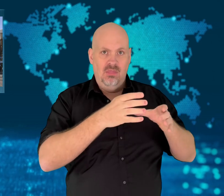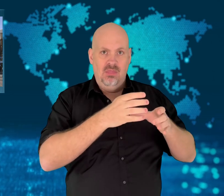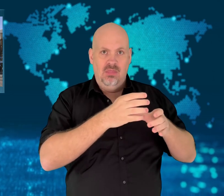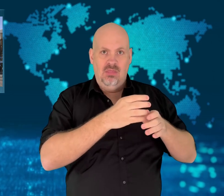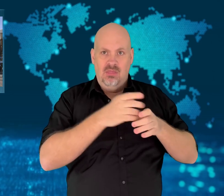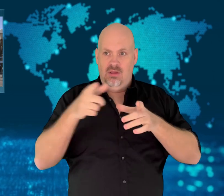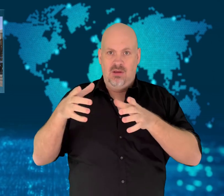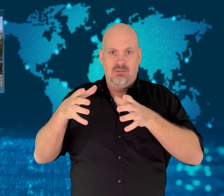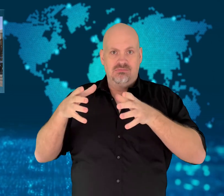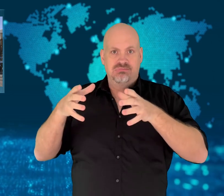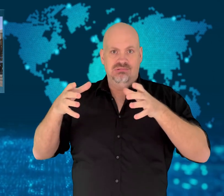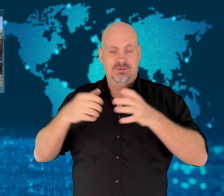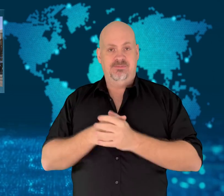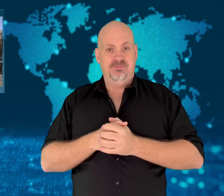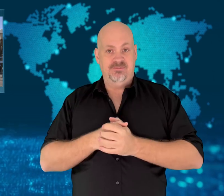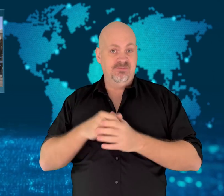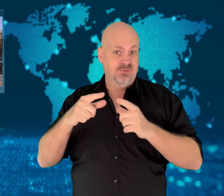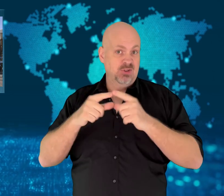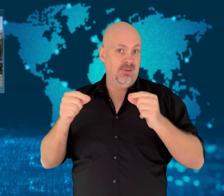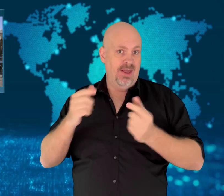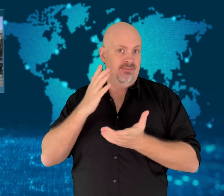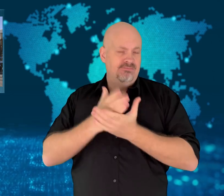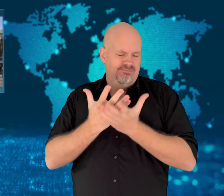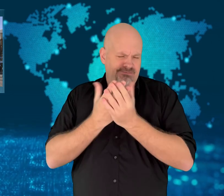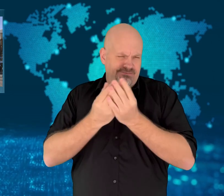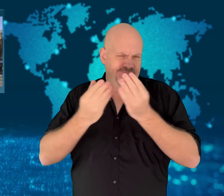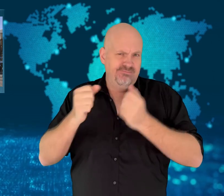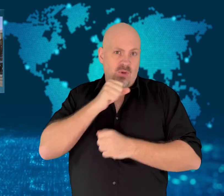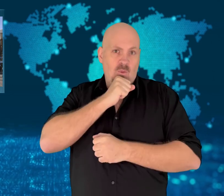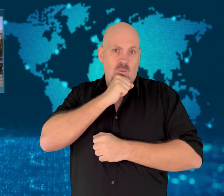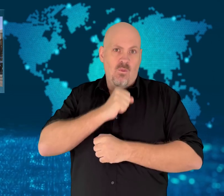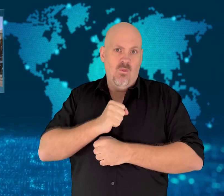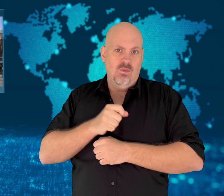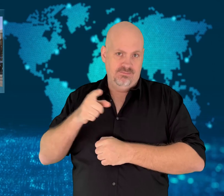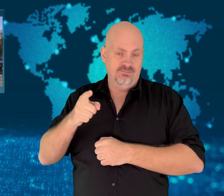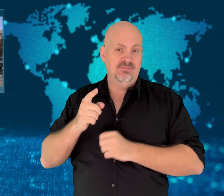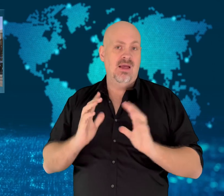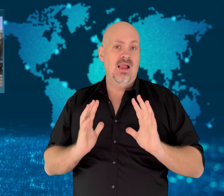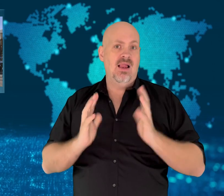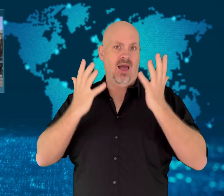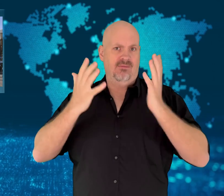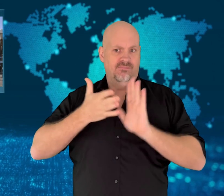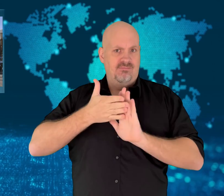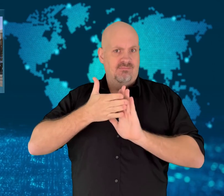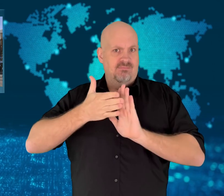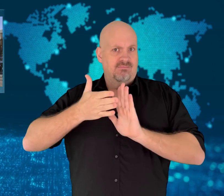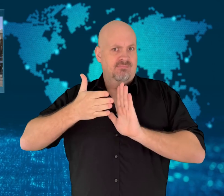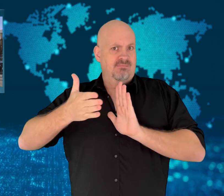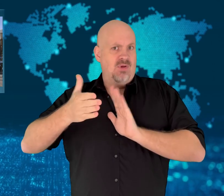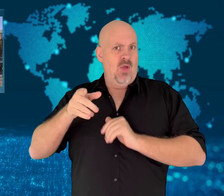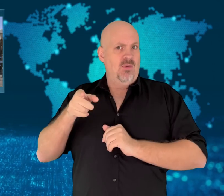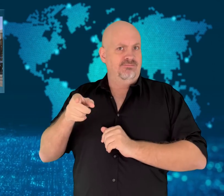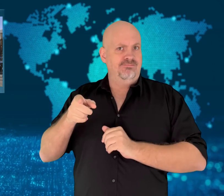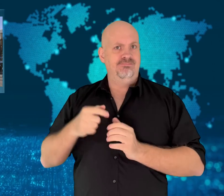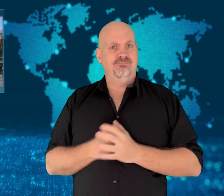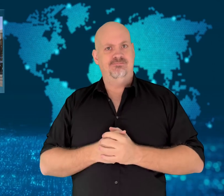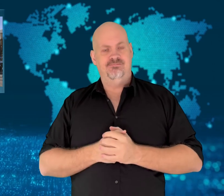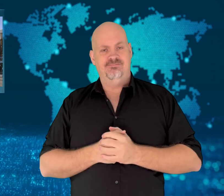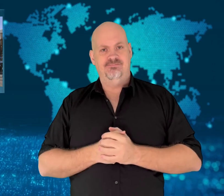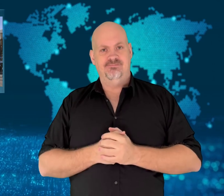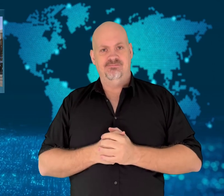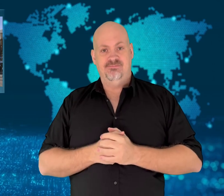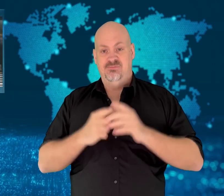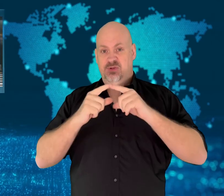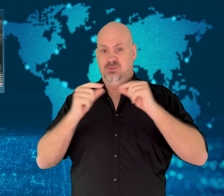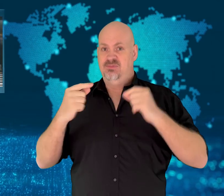This is the case for Japan since the elderly have a longer life expectancy.